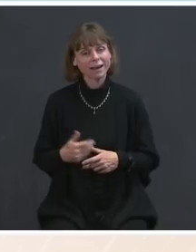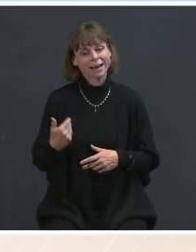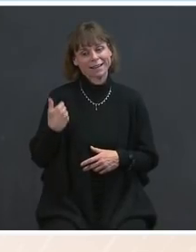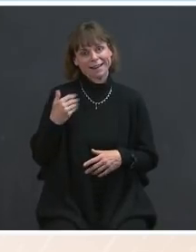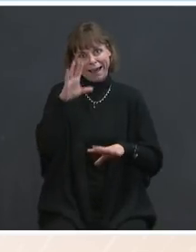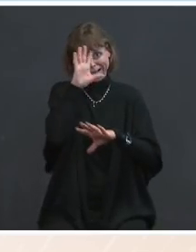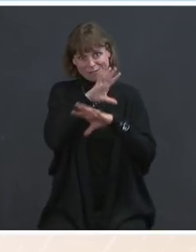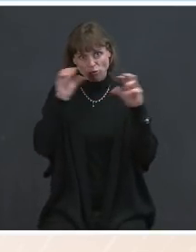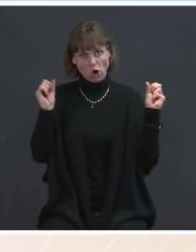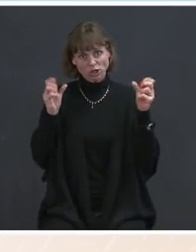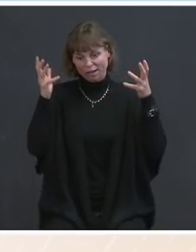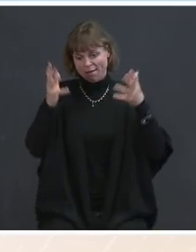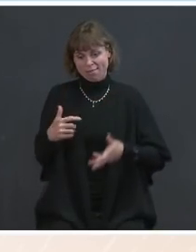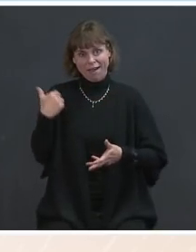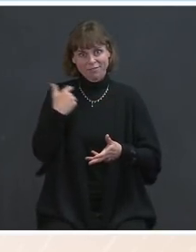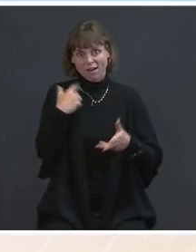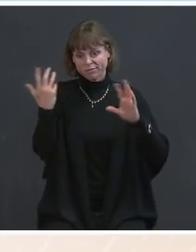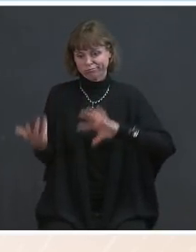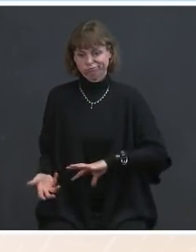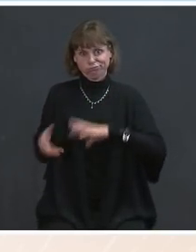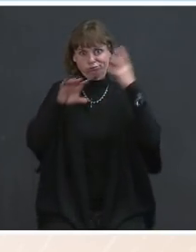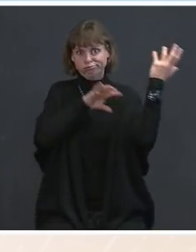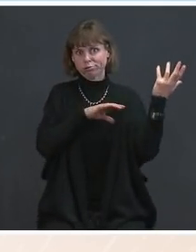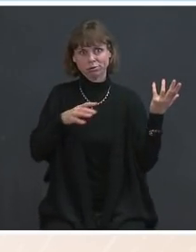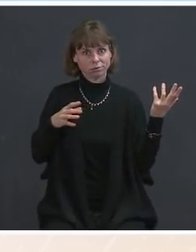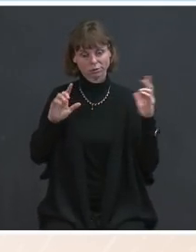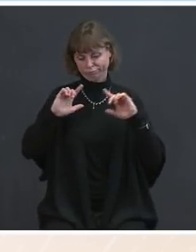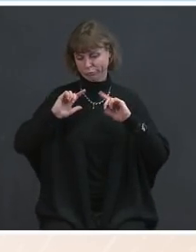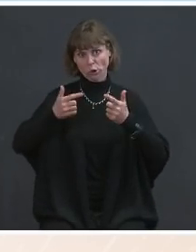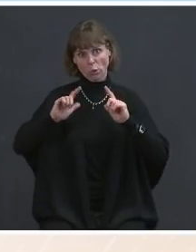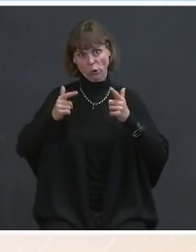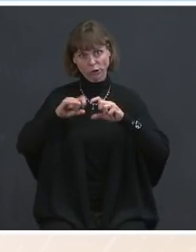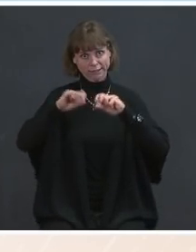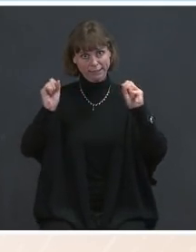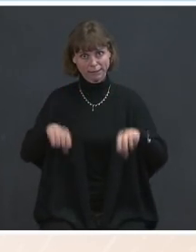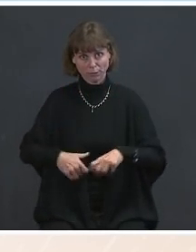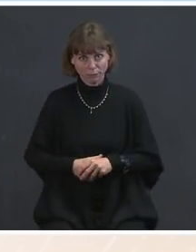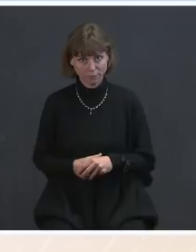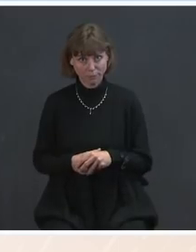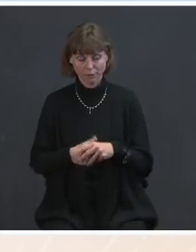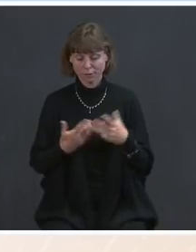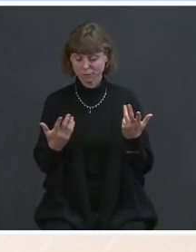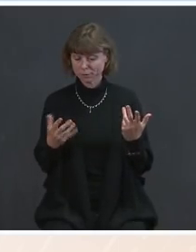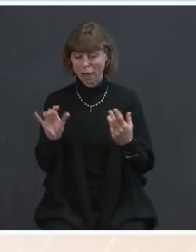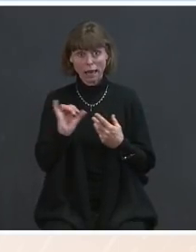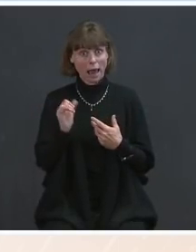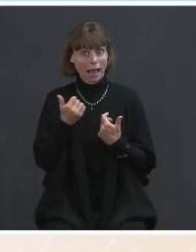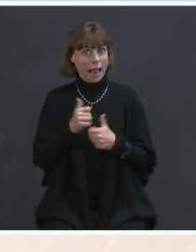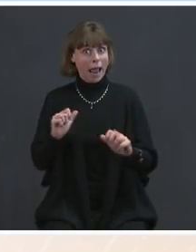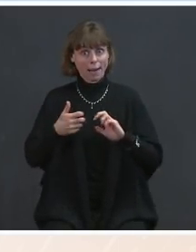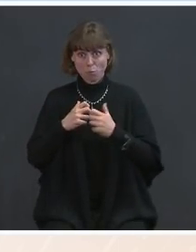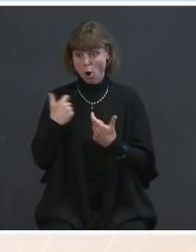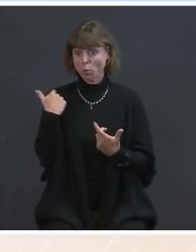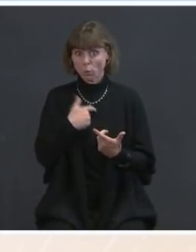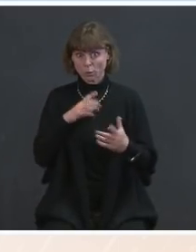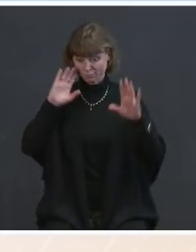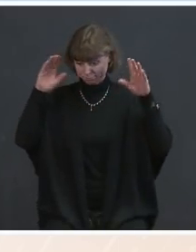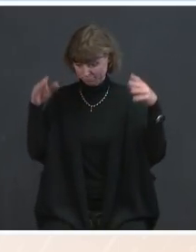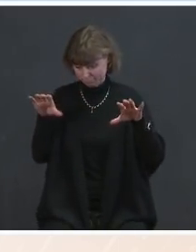a dismantled and unworkable system. And like any other problem, we are going to do everything we can to solve it.